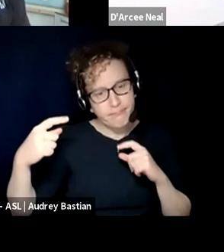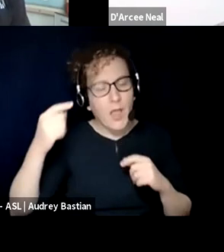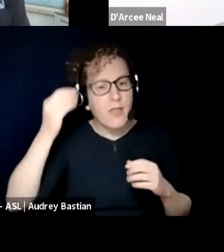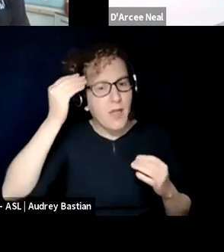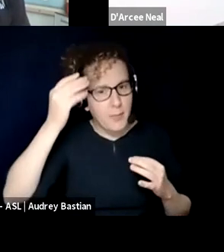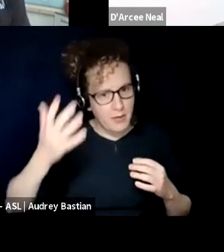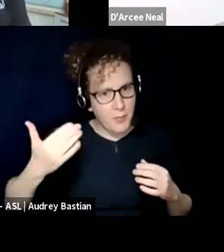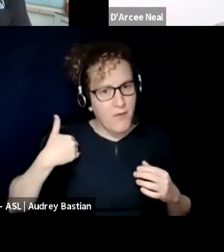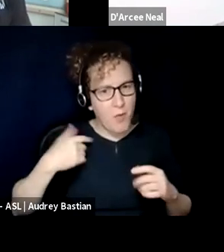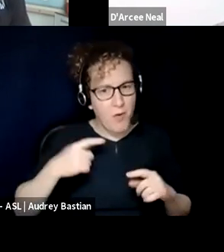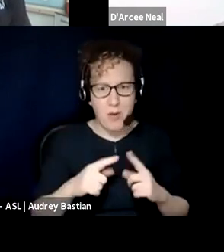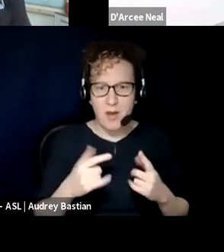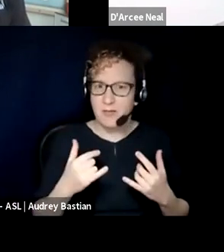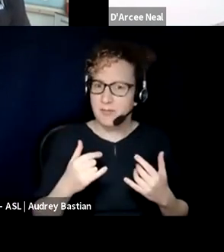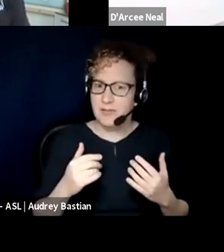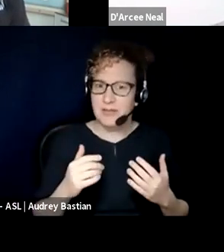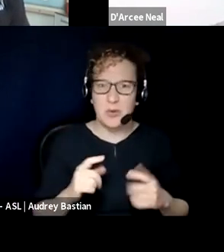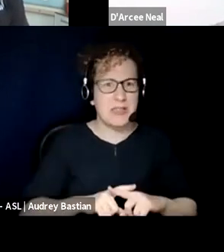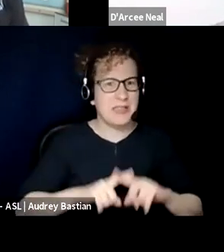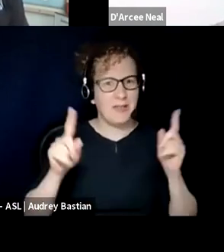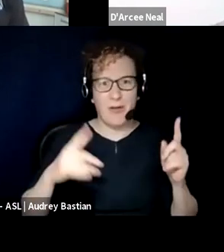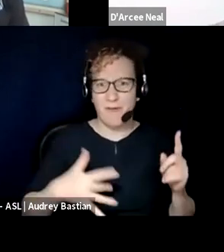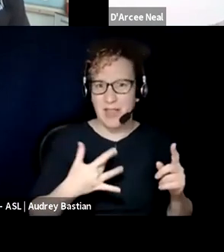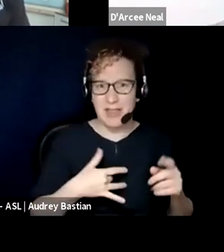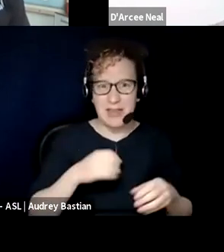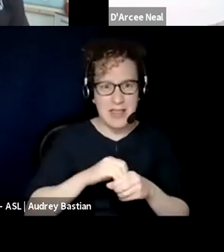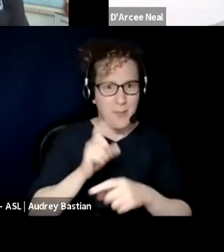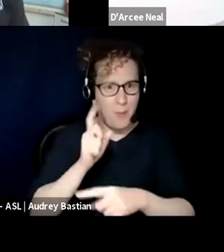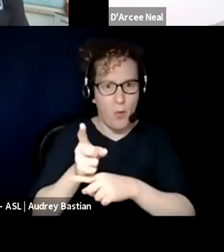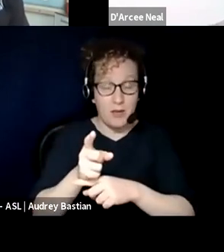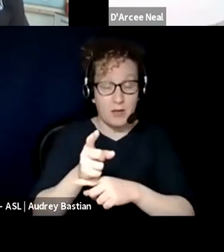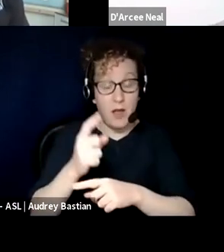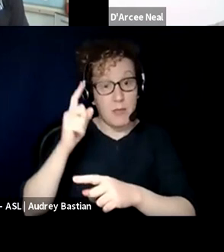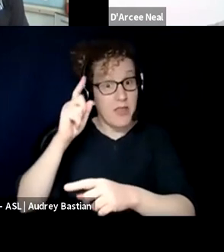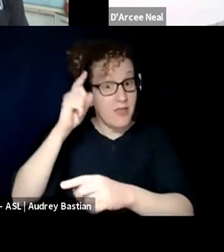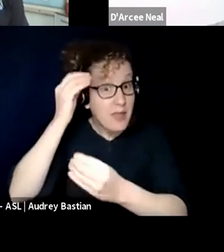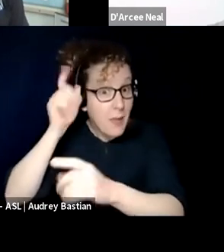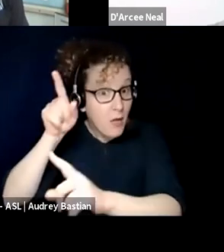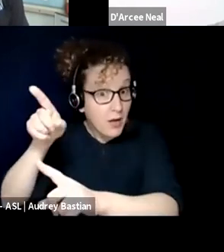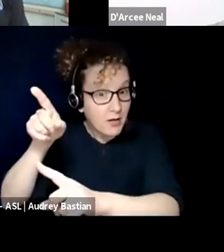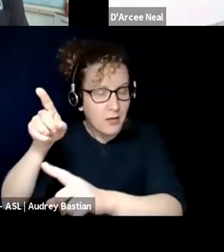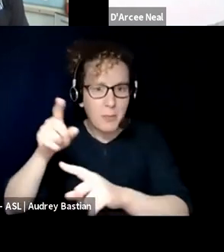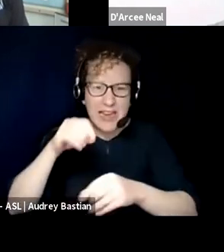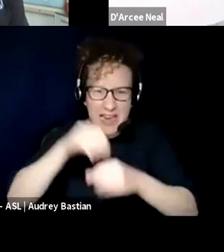becomes a whole different feeling when you are in the moment. While in London, I don't